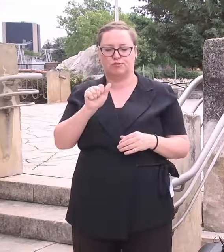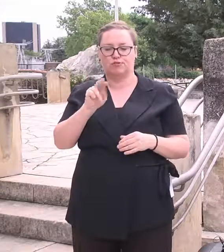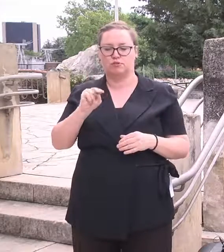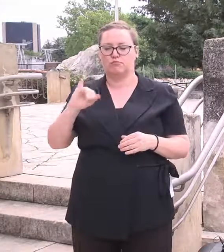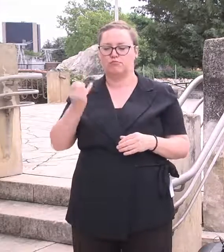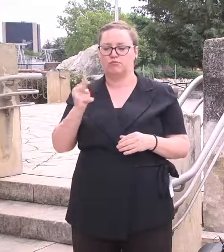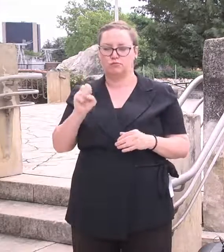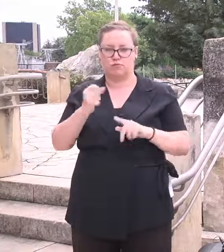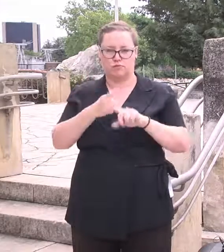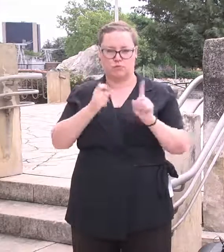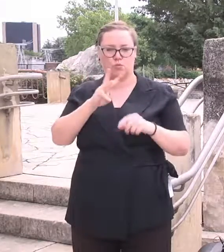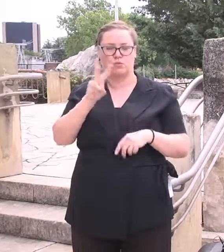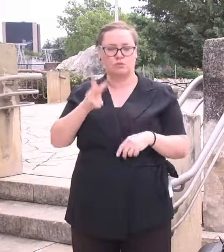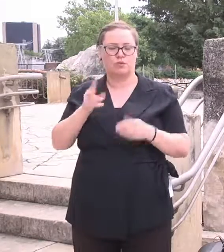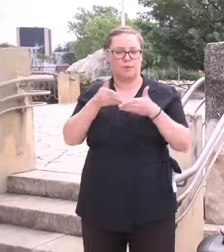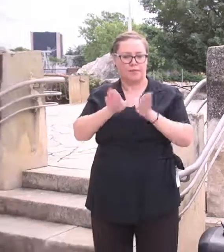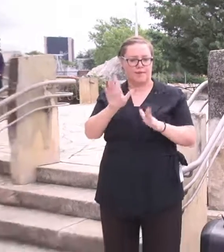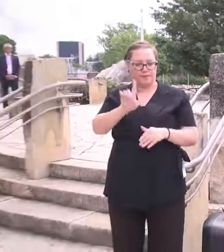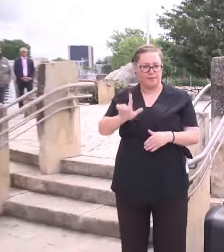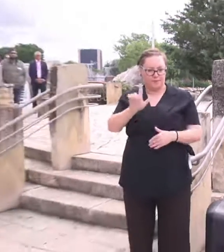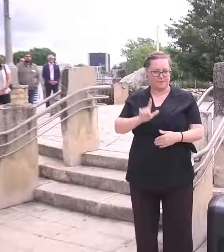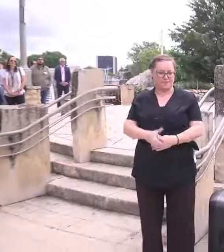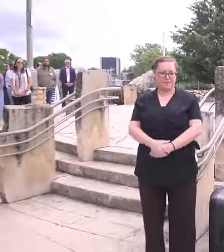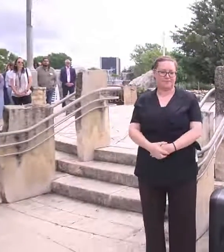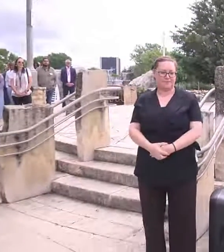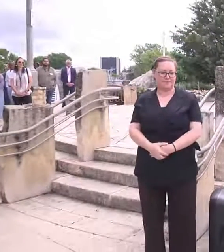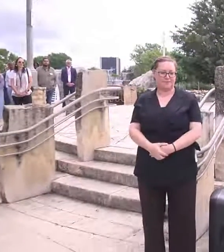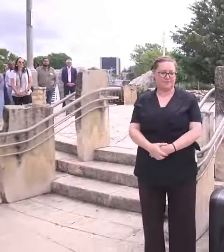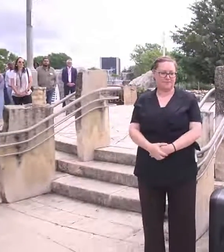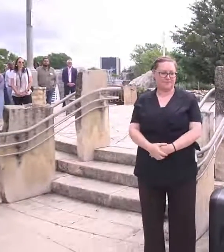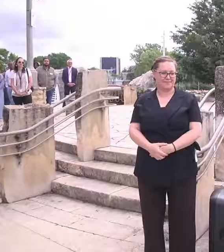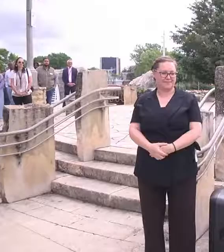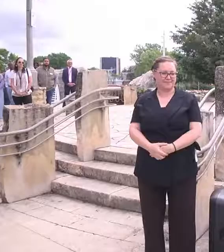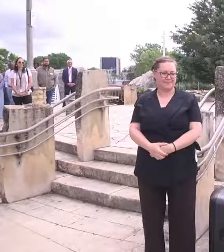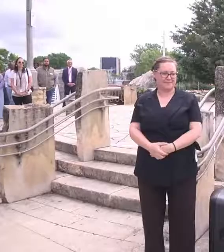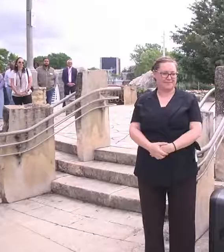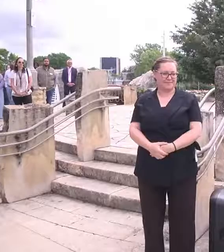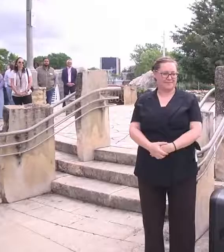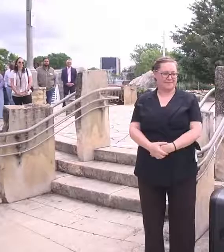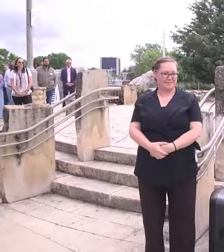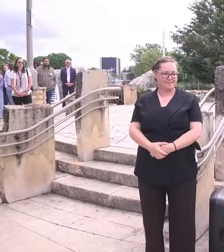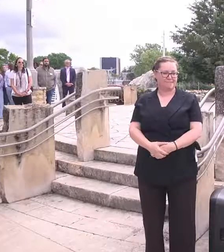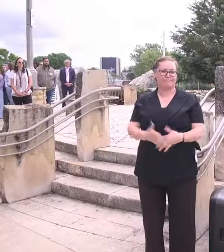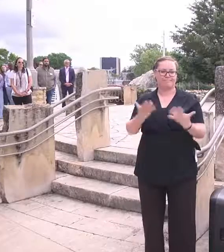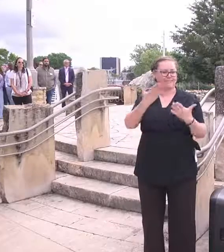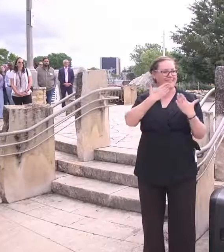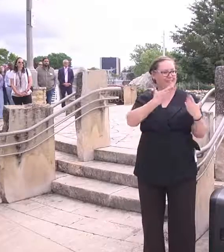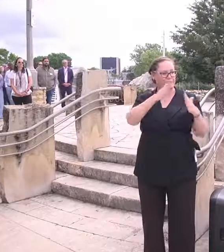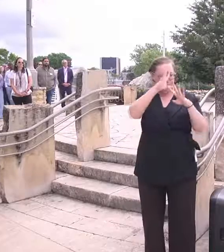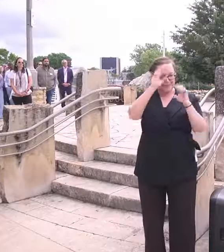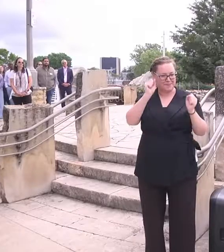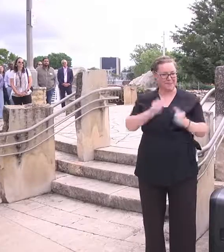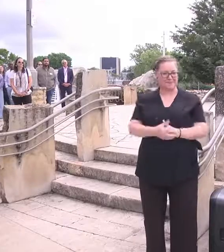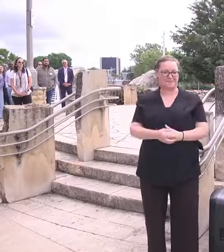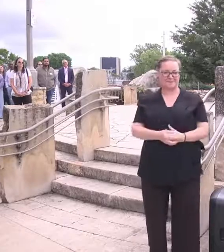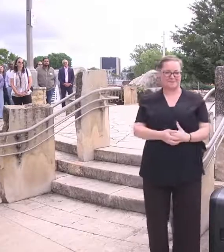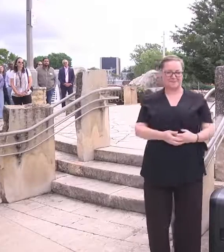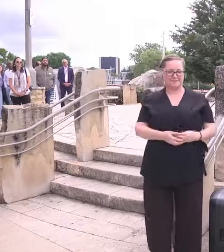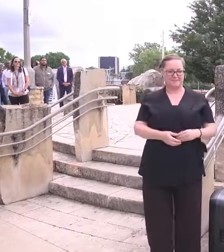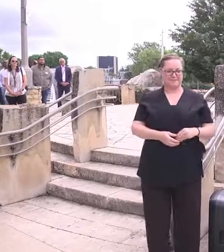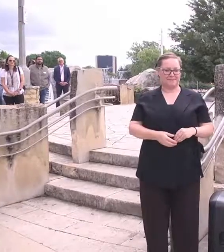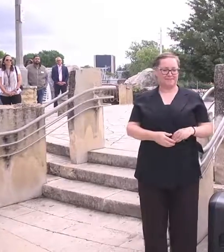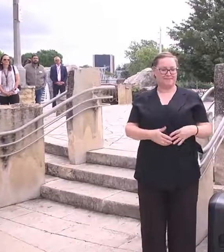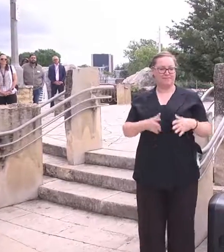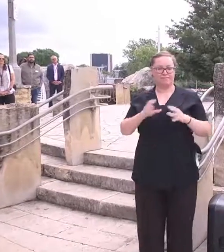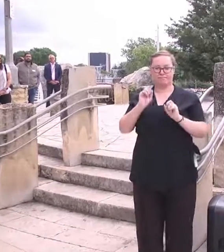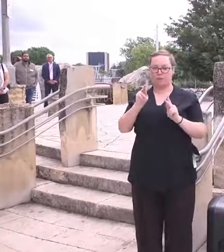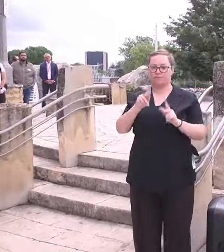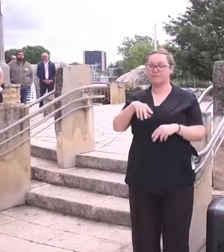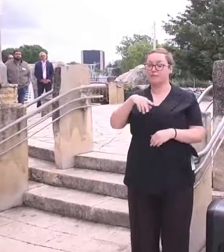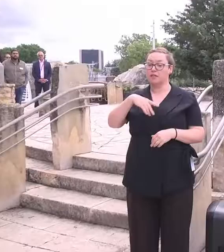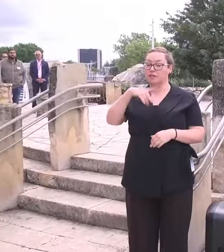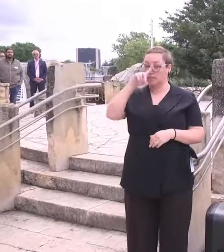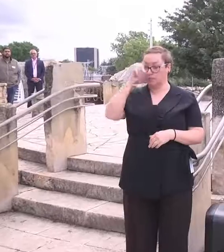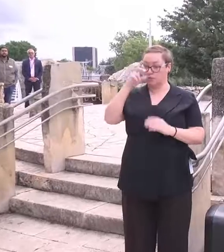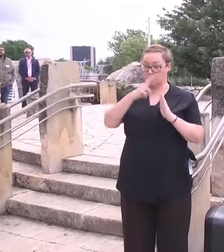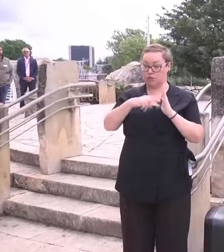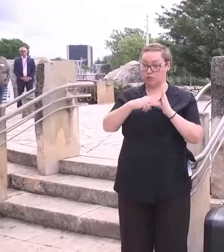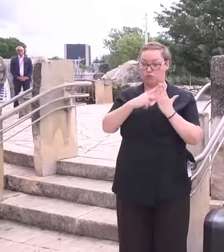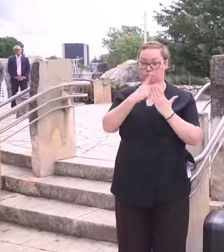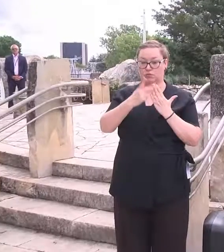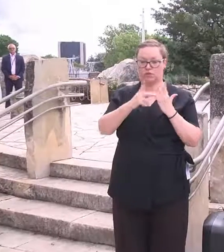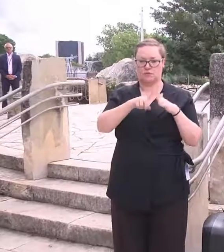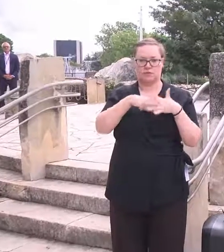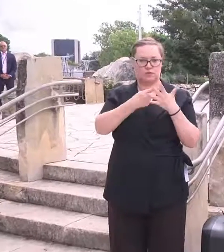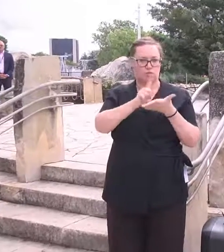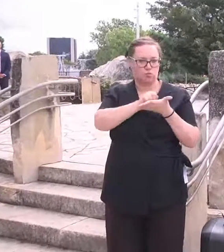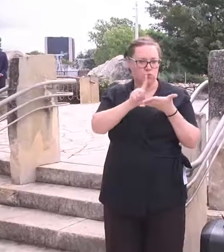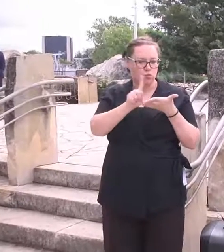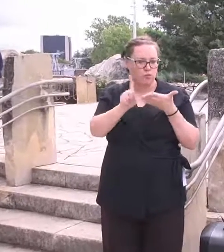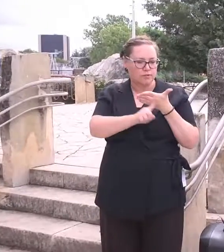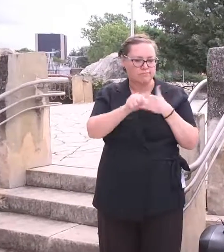libraries thank you mayor all right the summer reading program begins in one week on May 23rd